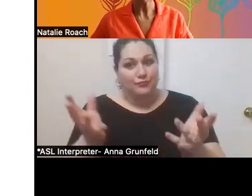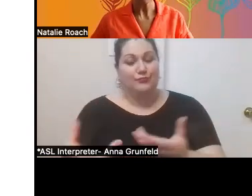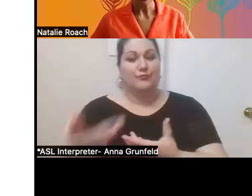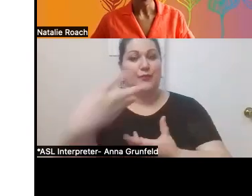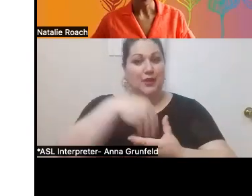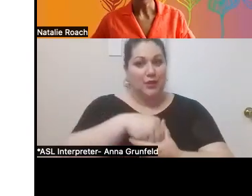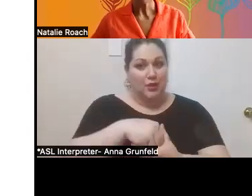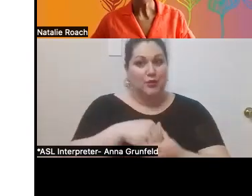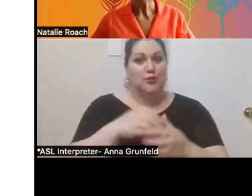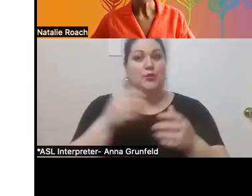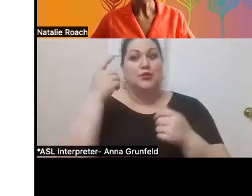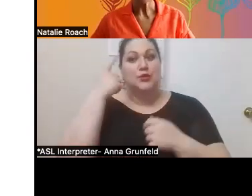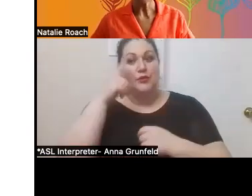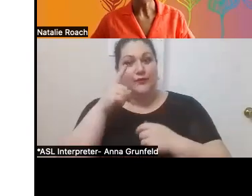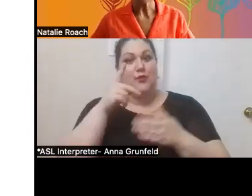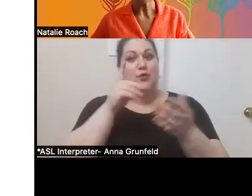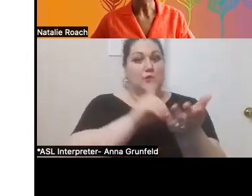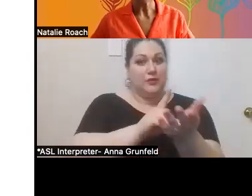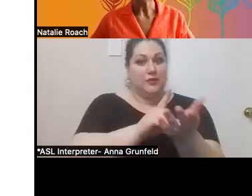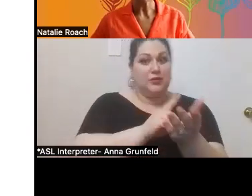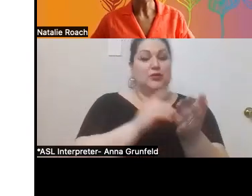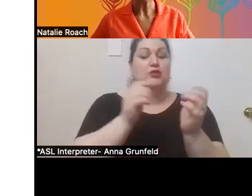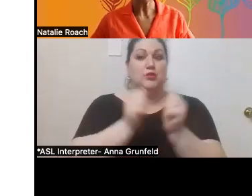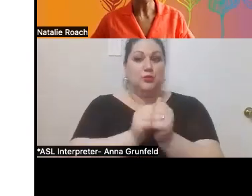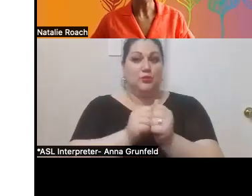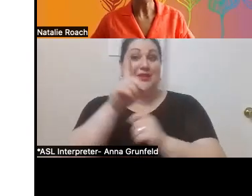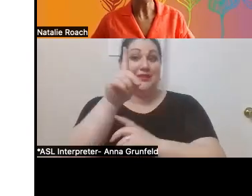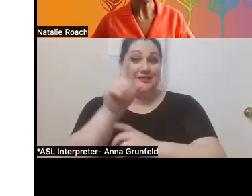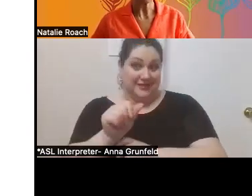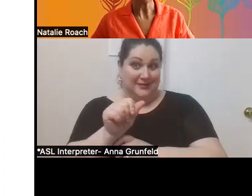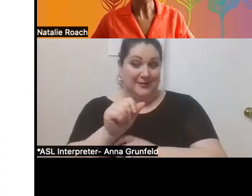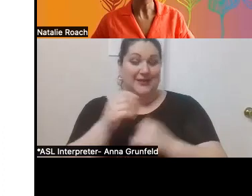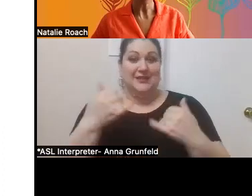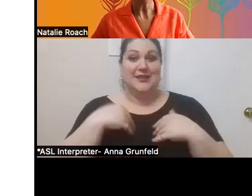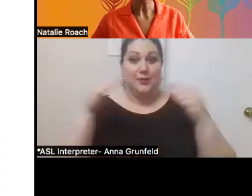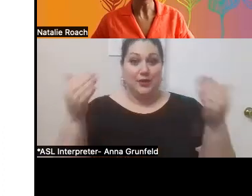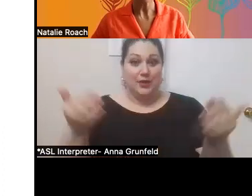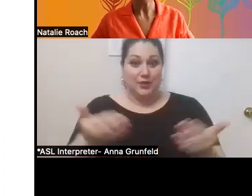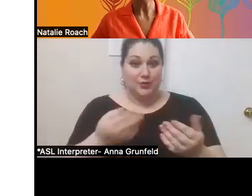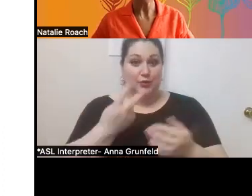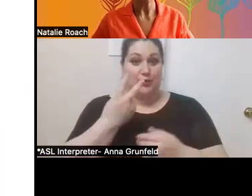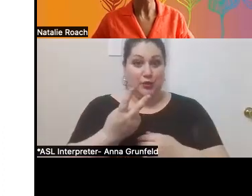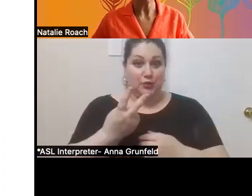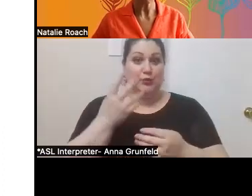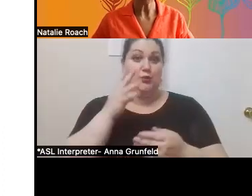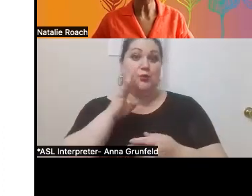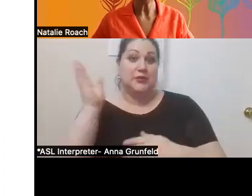I am going to introduce our two speakers, Dr. Michael Quon and Dr. Camille Lindrow.